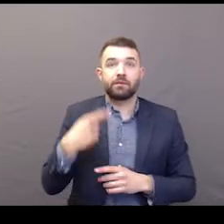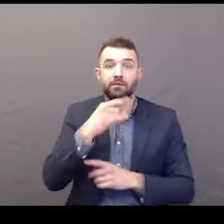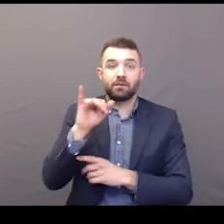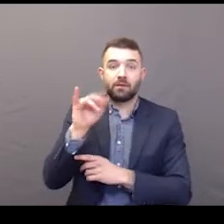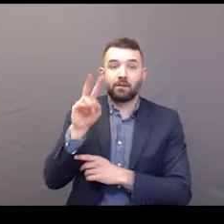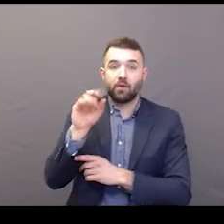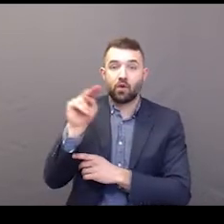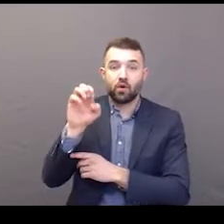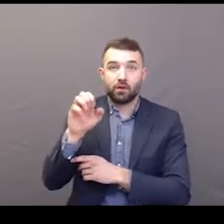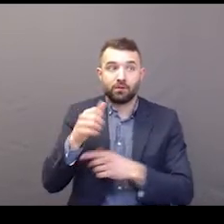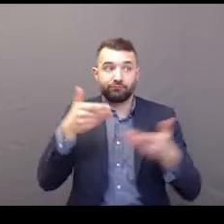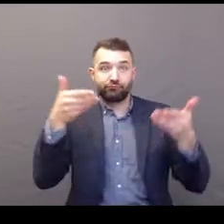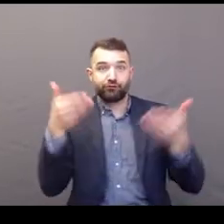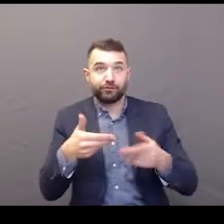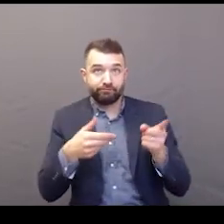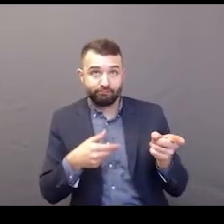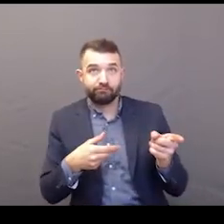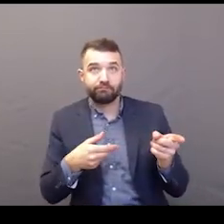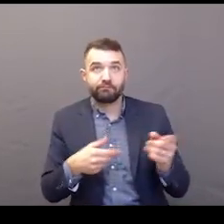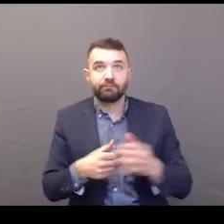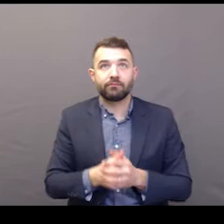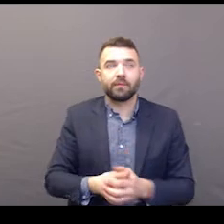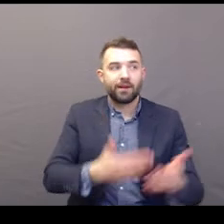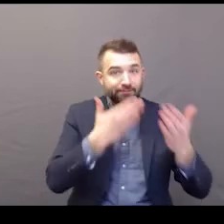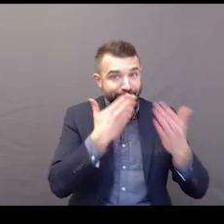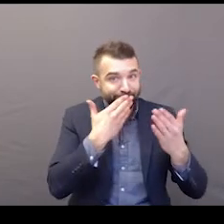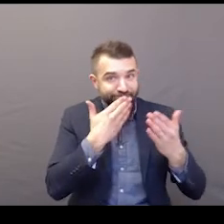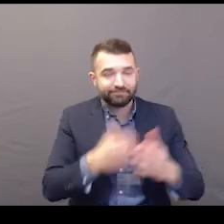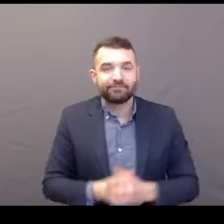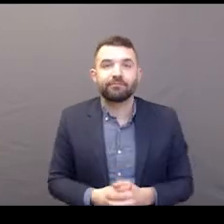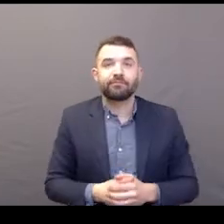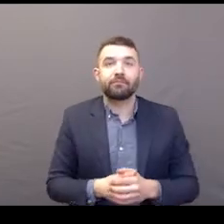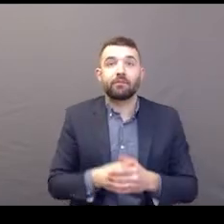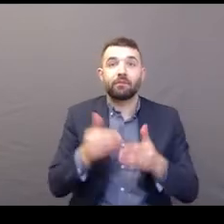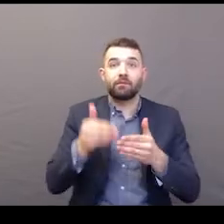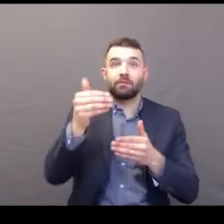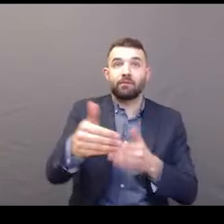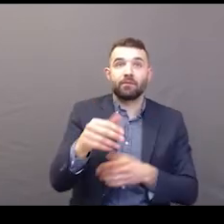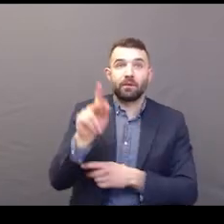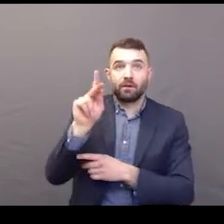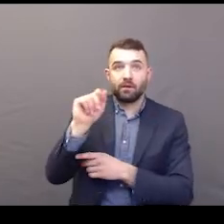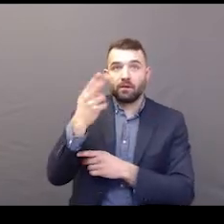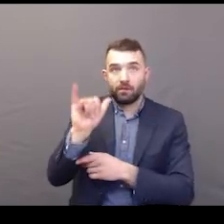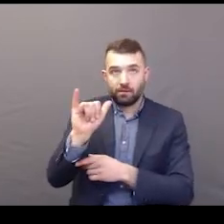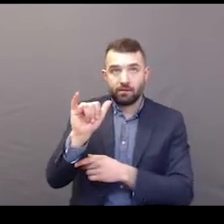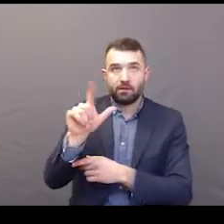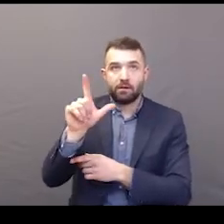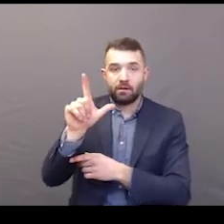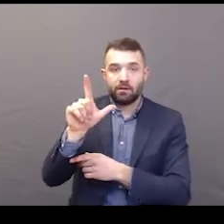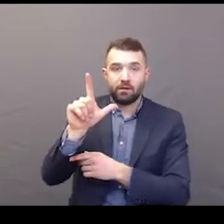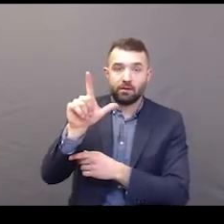[Ivonne Rivera Martinez:] Thanks, Paul. I’d like to introduce Kathy Leotta, one of our project managers, to walk us through the